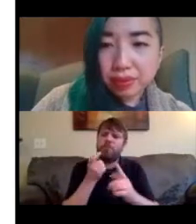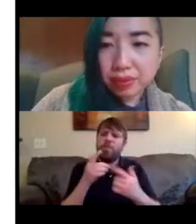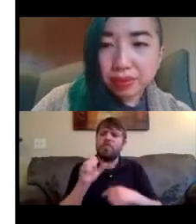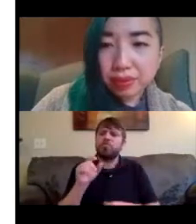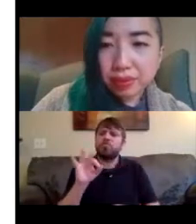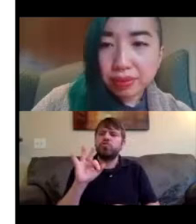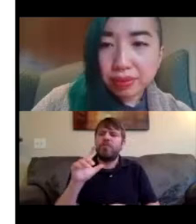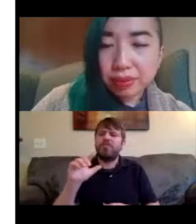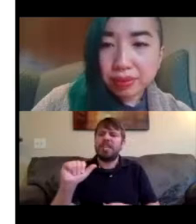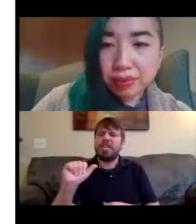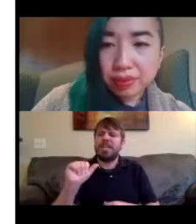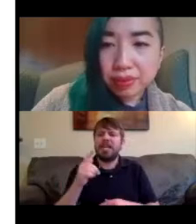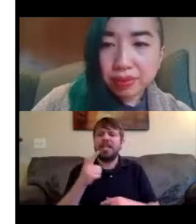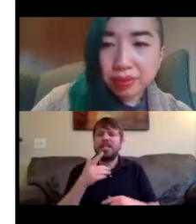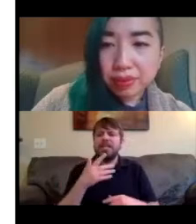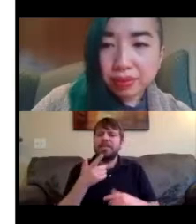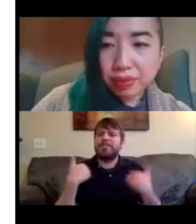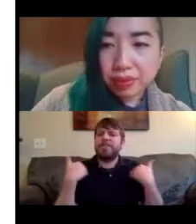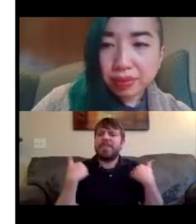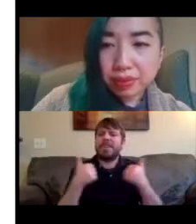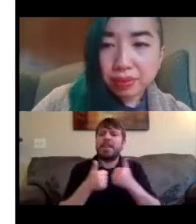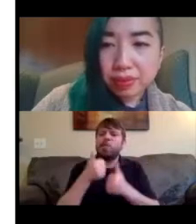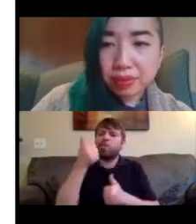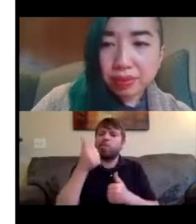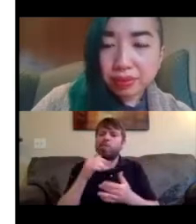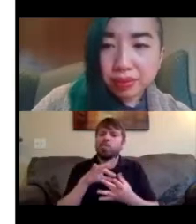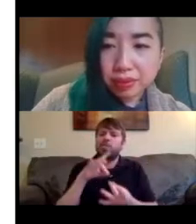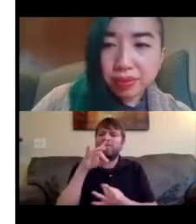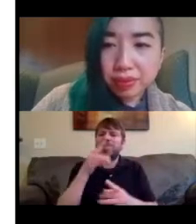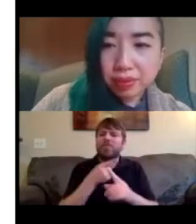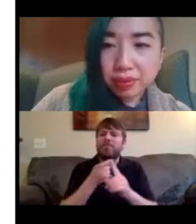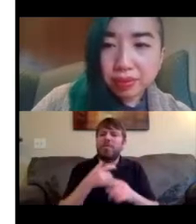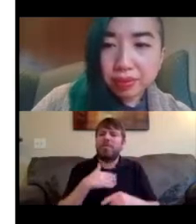spirit of my mother. A future self in conversation with ancestral past. The presence of earth that